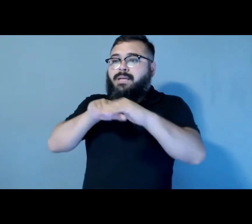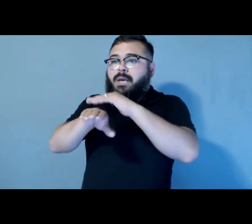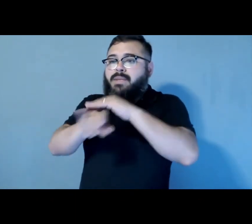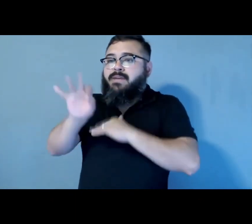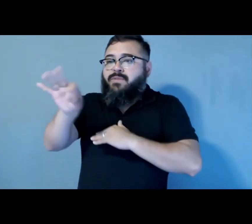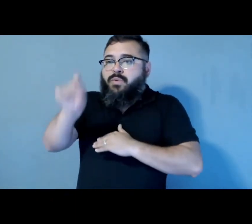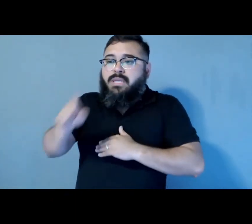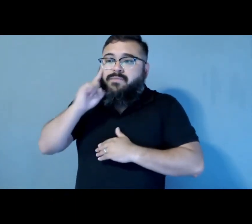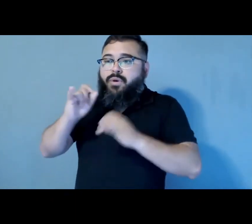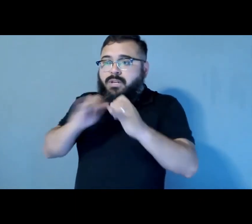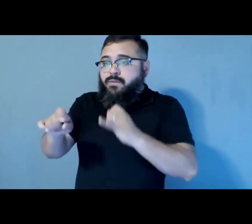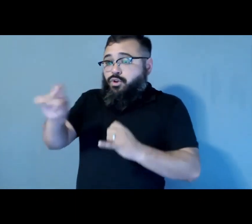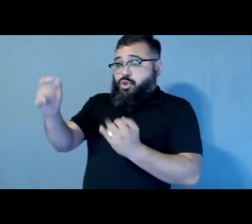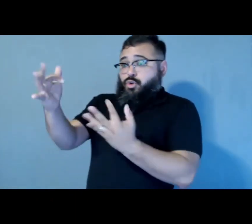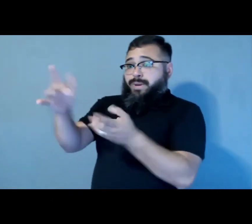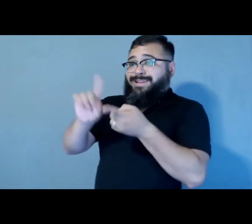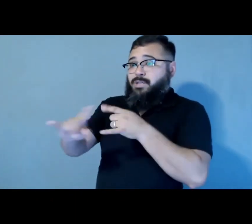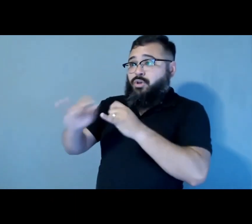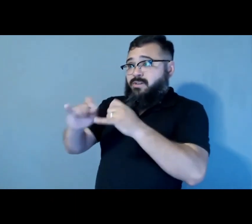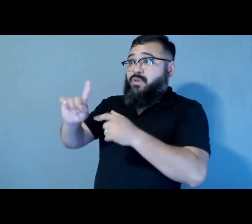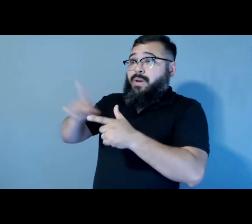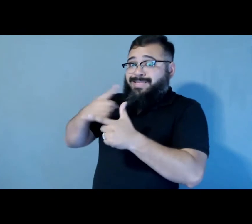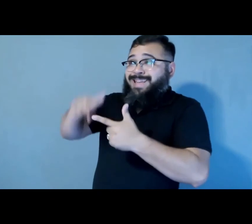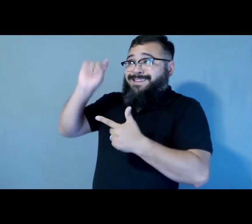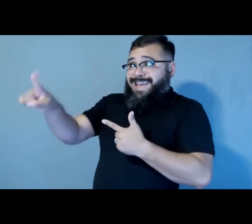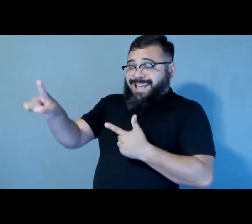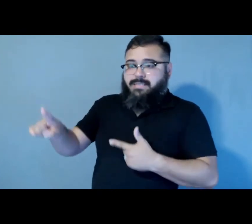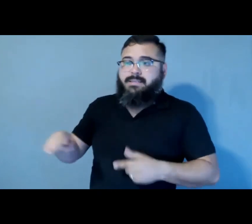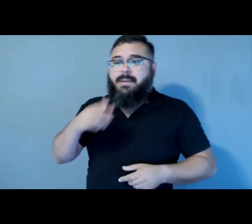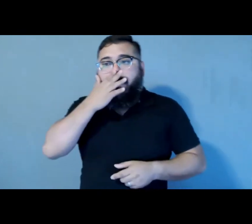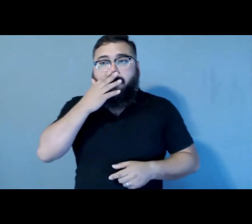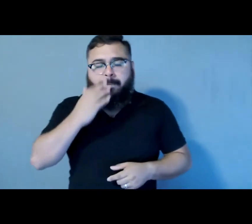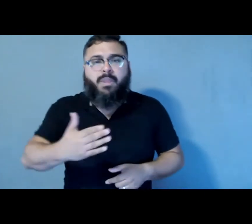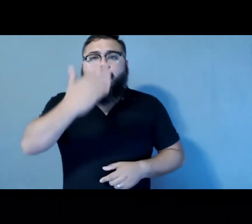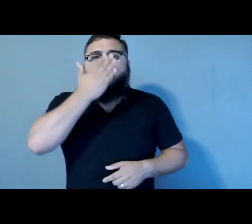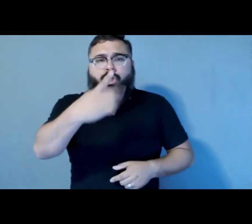Should you wait until you get an interview and then ask? That's a really good question.